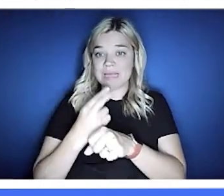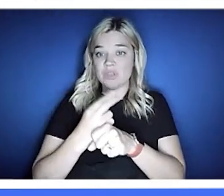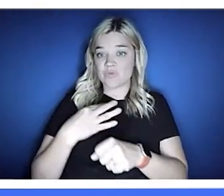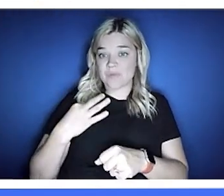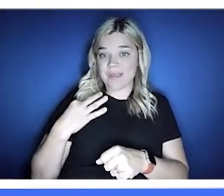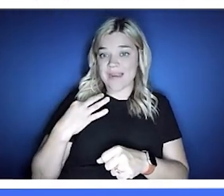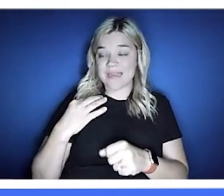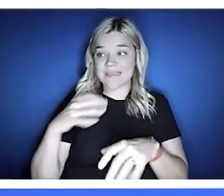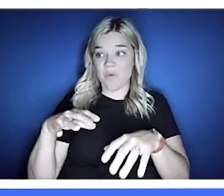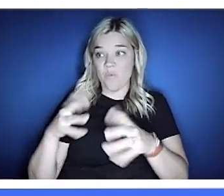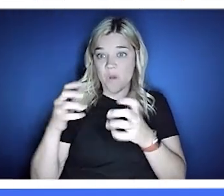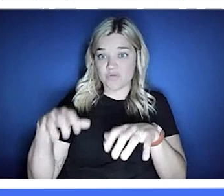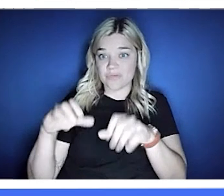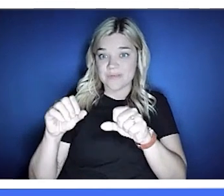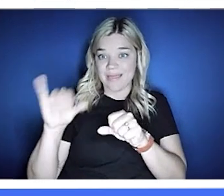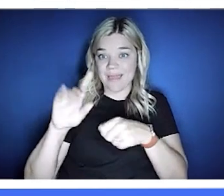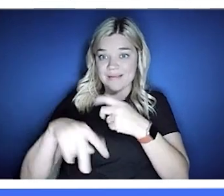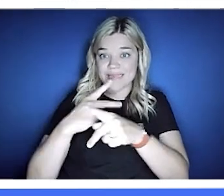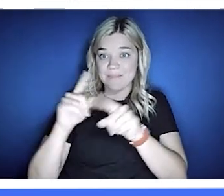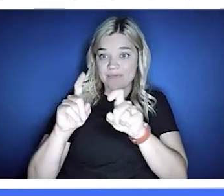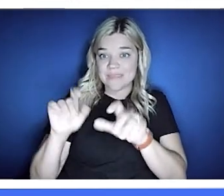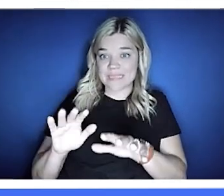these kinds of exams and make sure that we can provide access.